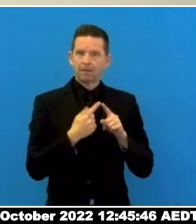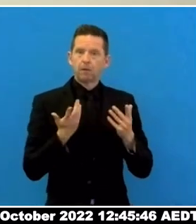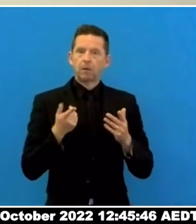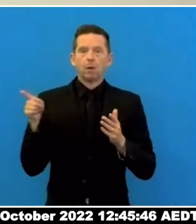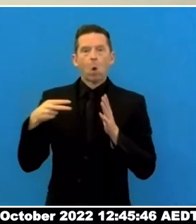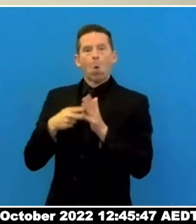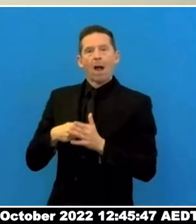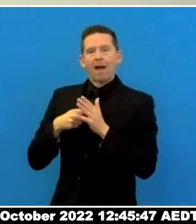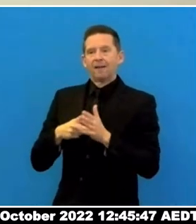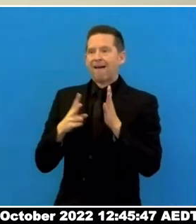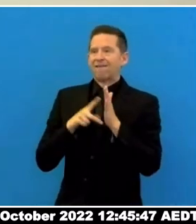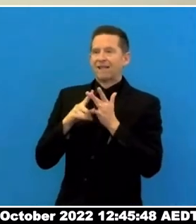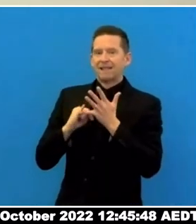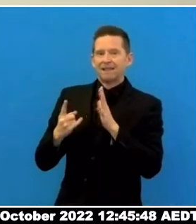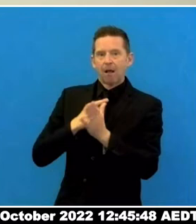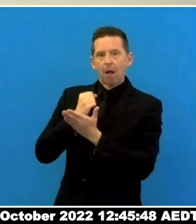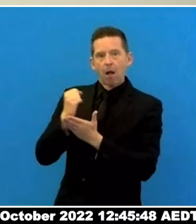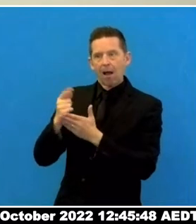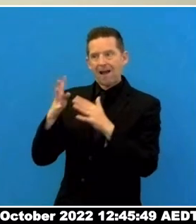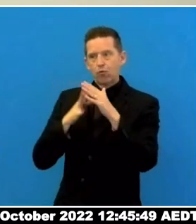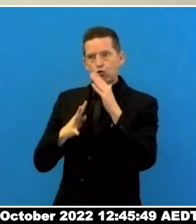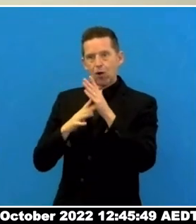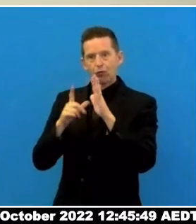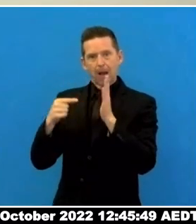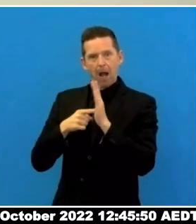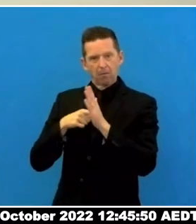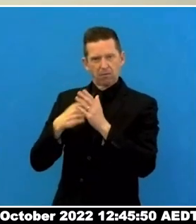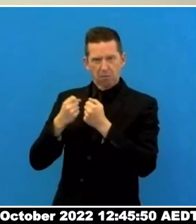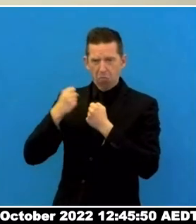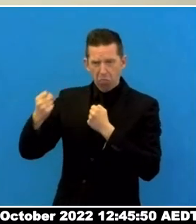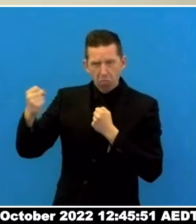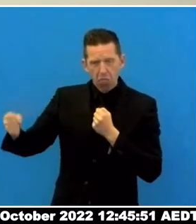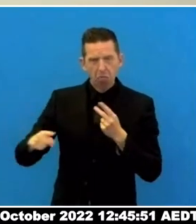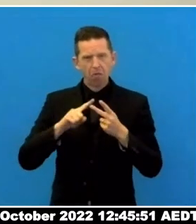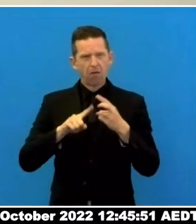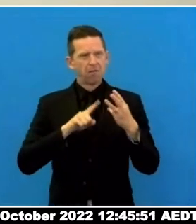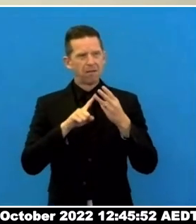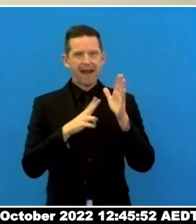was really significant for them. The NDIS system was confusing, it was unclear.